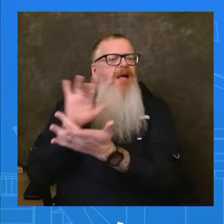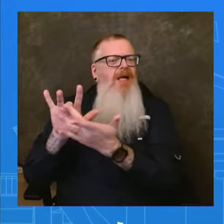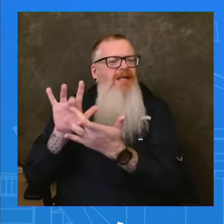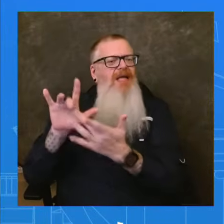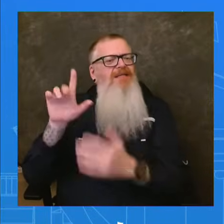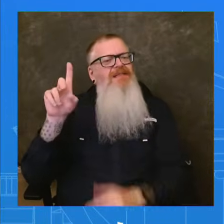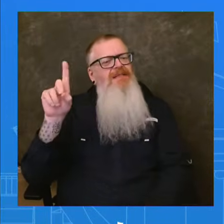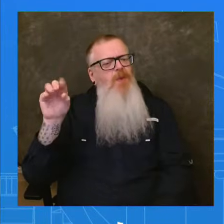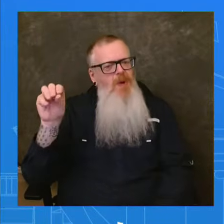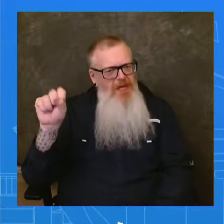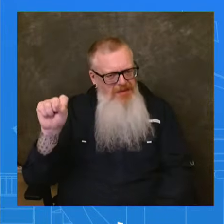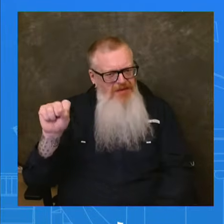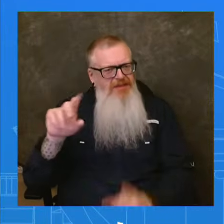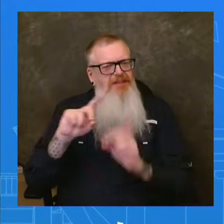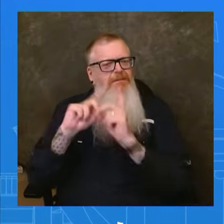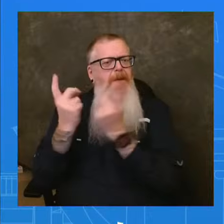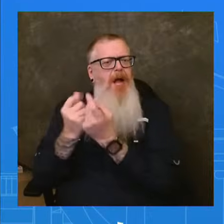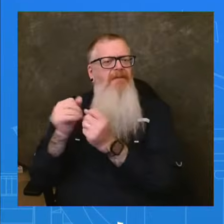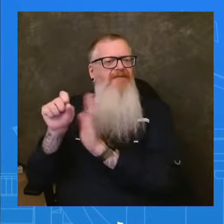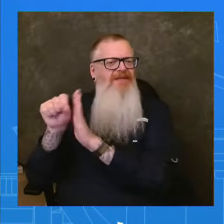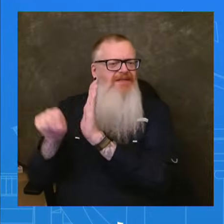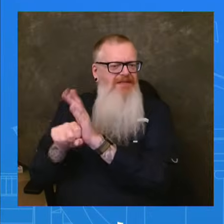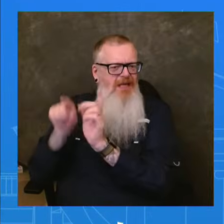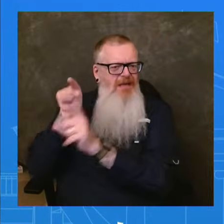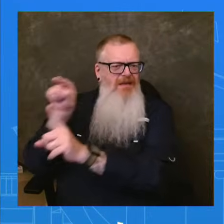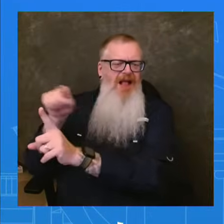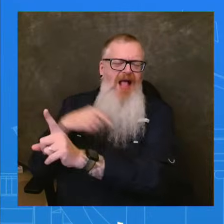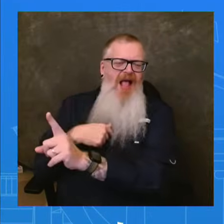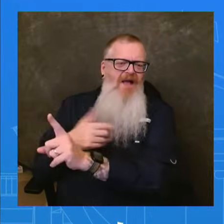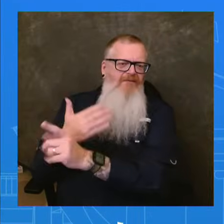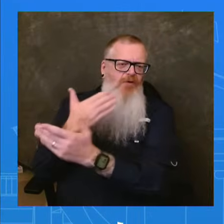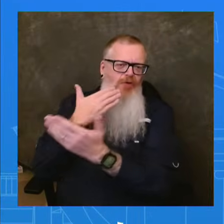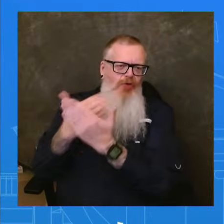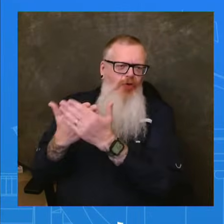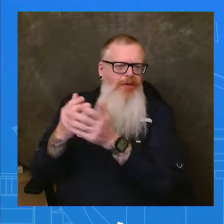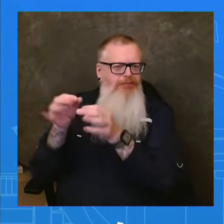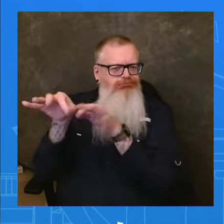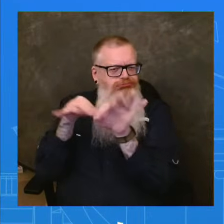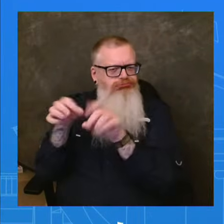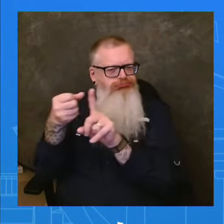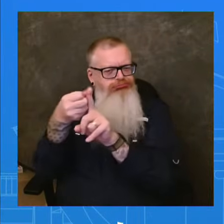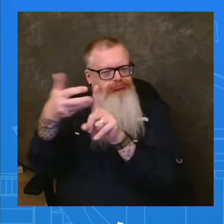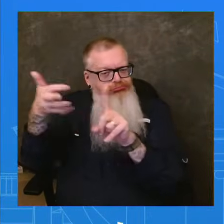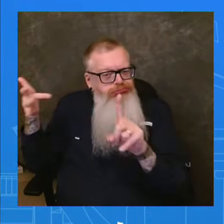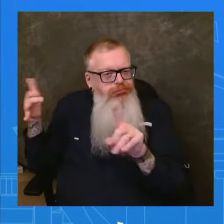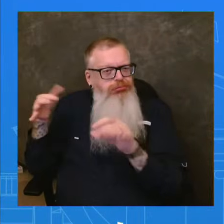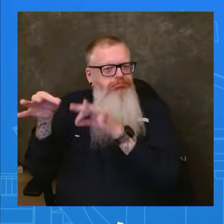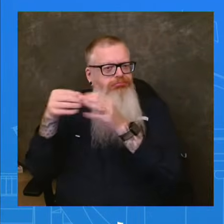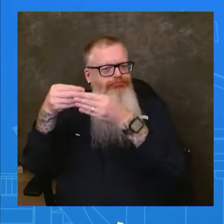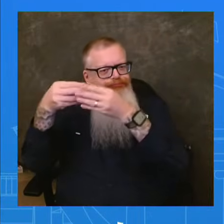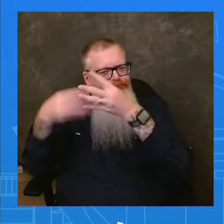and they're certainly helping to lead that effort. So, I would refer you to the State Department on any specifics. Go ahead, Phil.